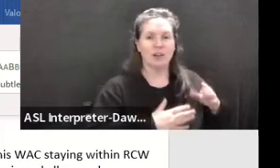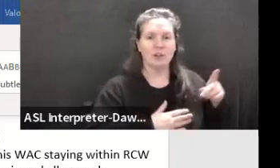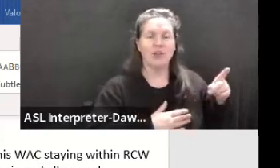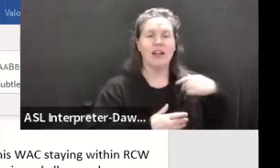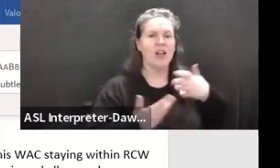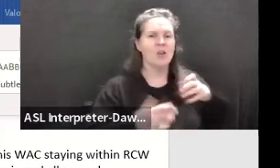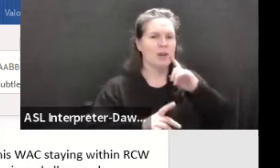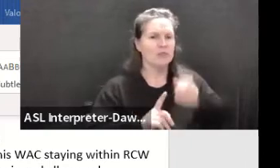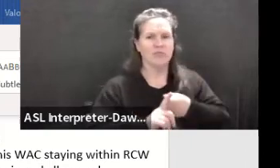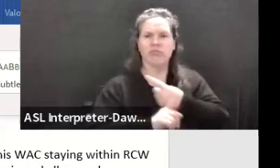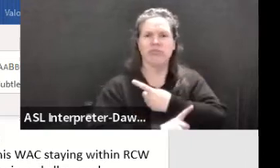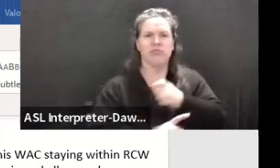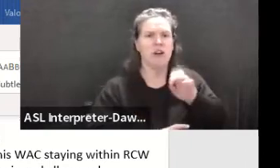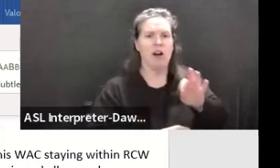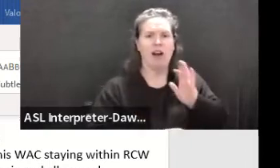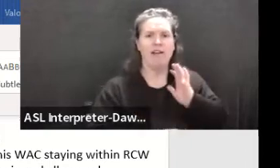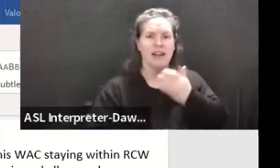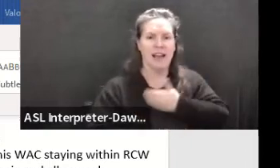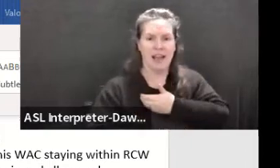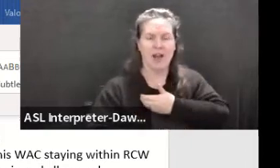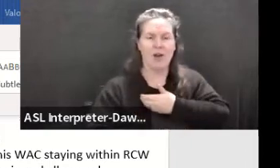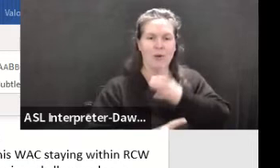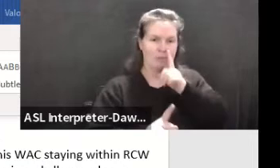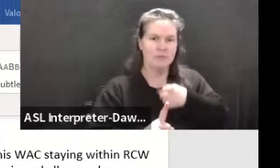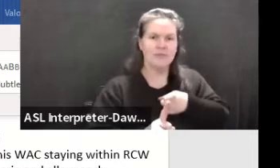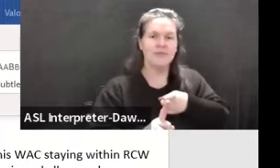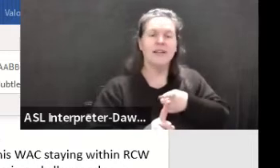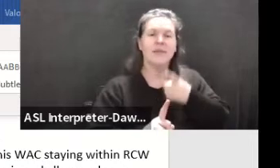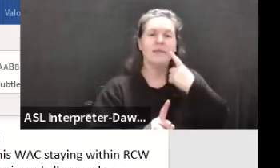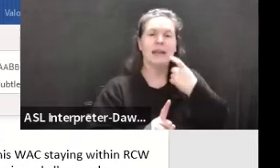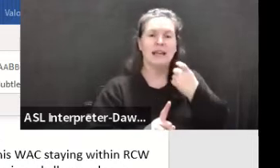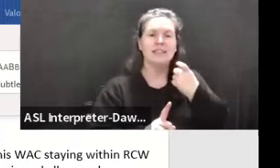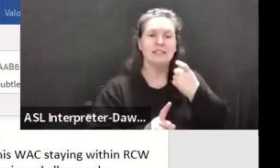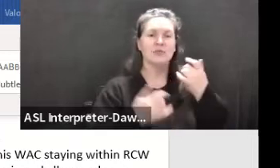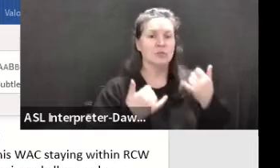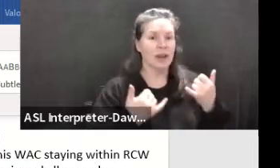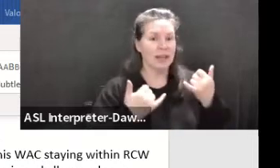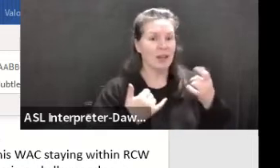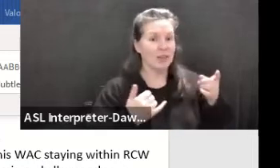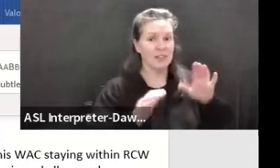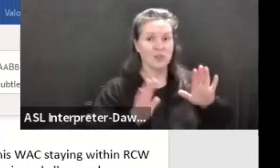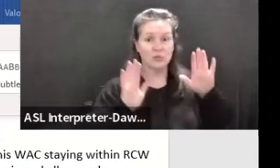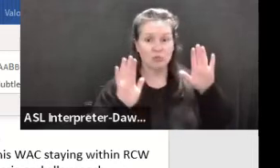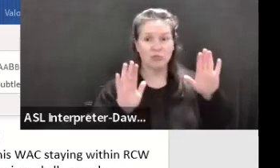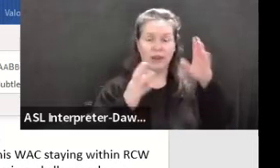off our skis, and that it's implementable because right now this is great information